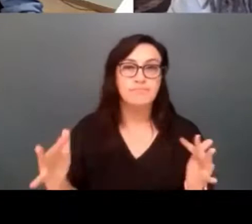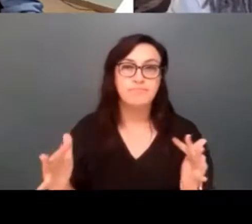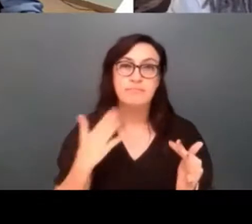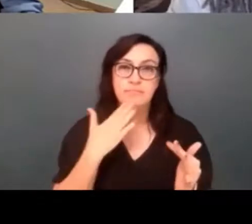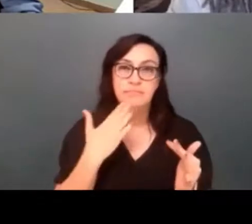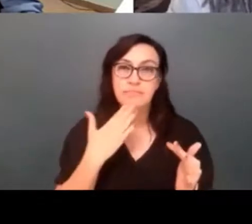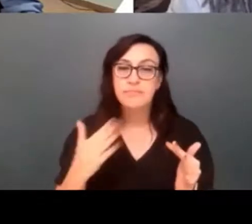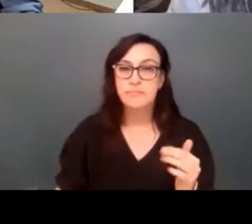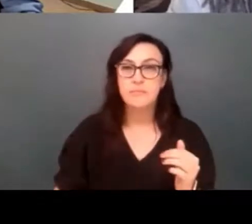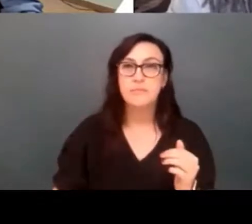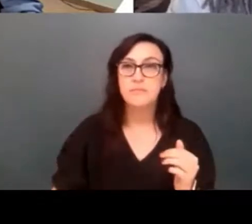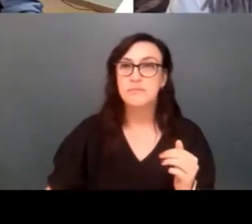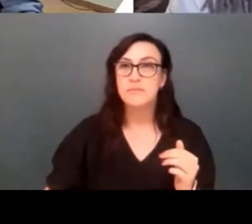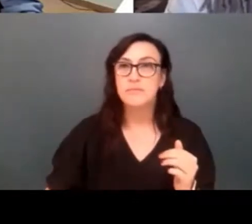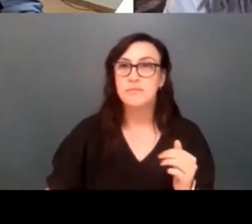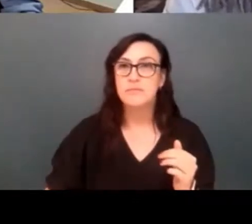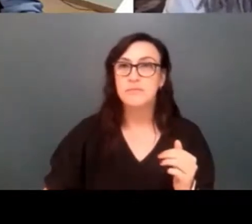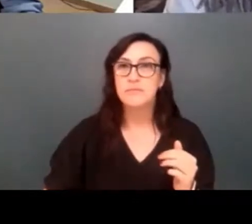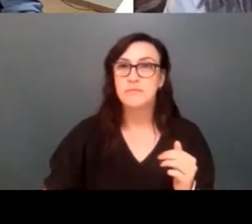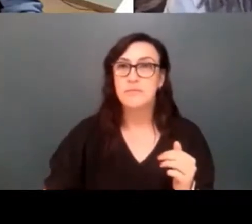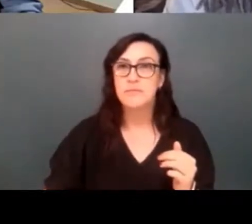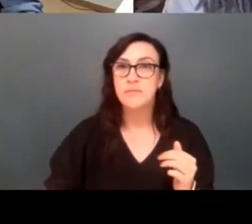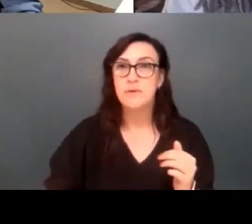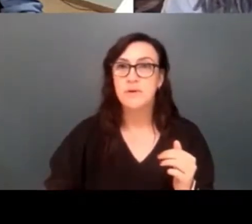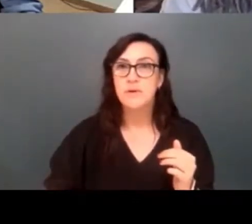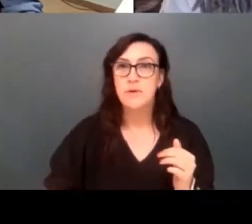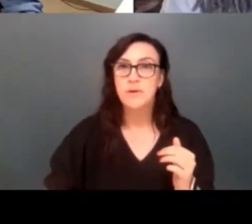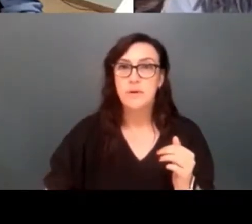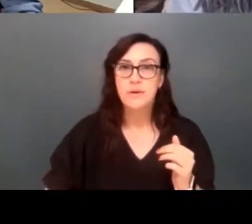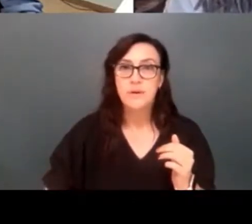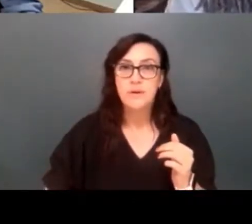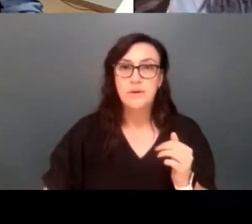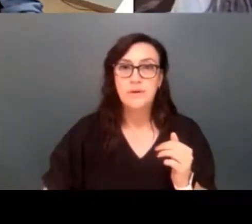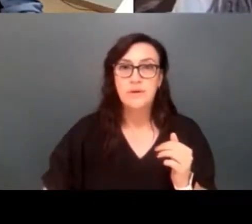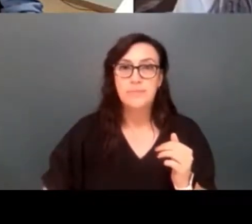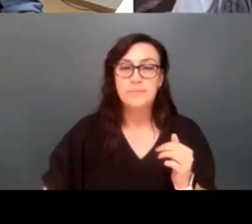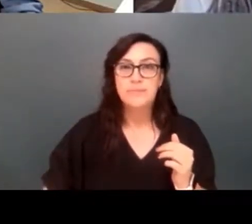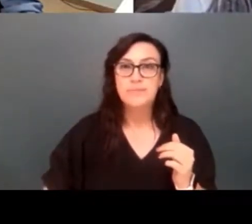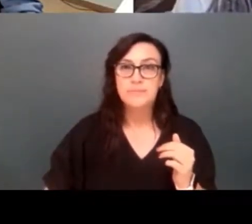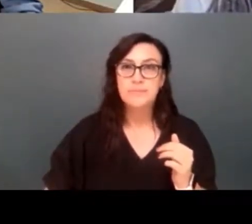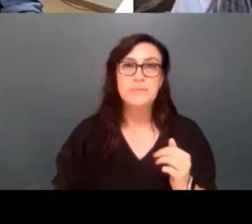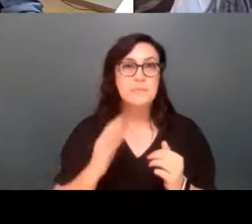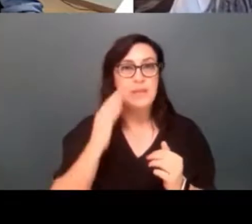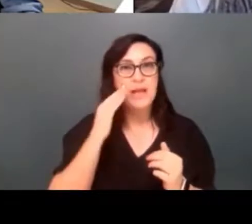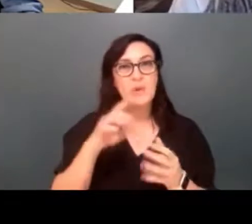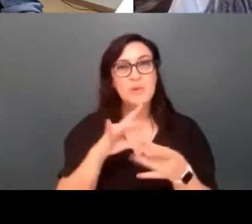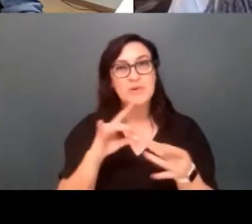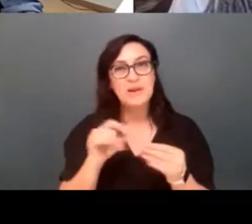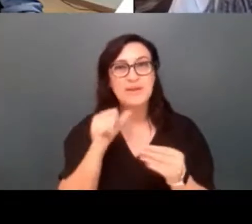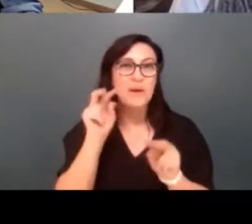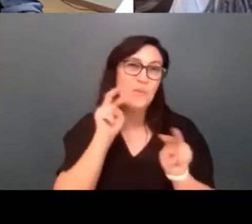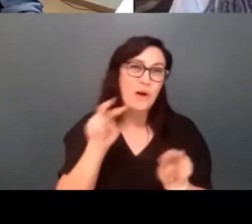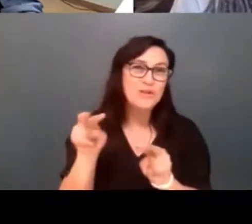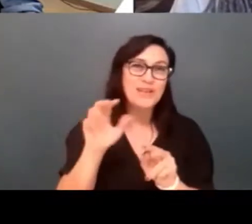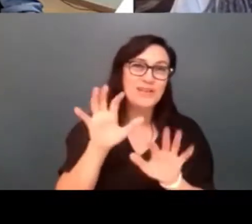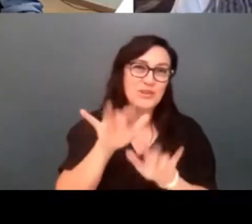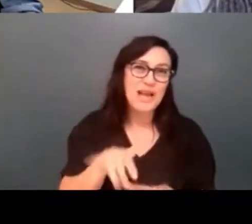so you are most likely not monitoring the chat, but your words are hitting home and resonated for a lot of folks.